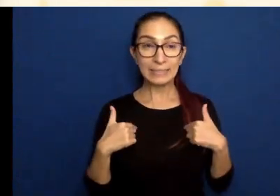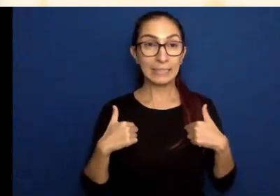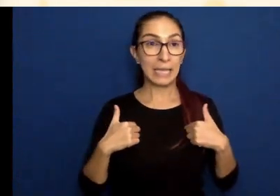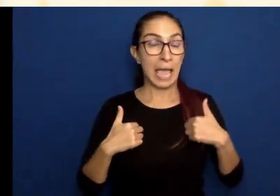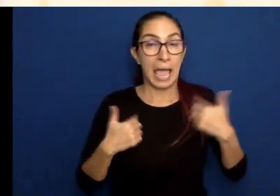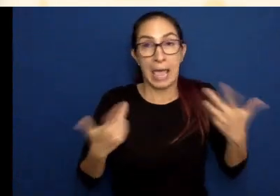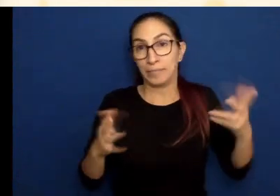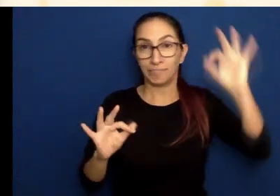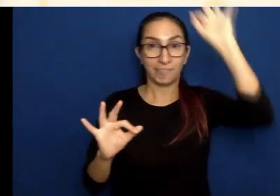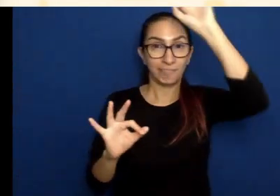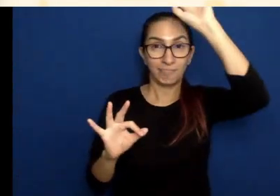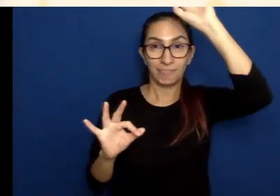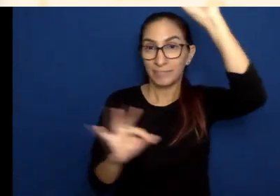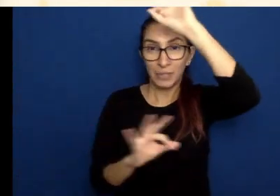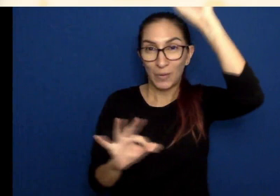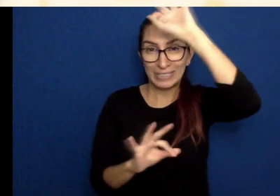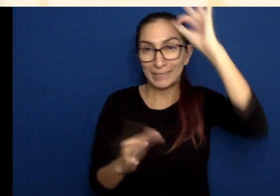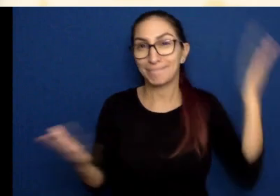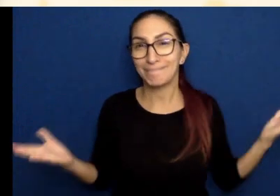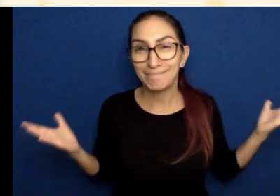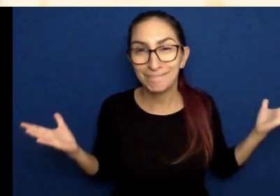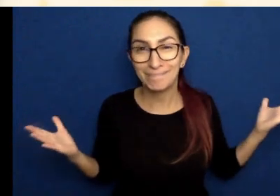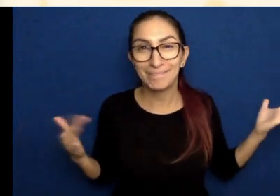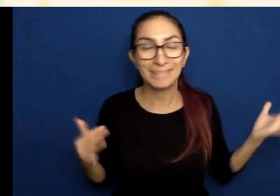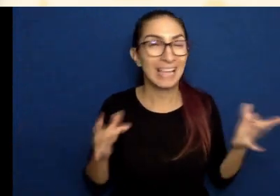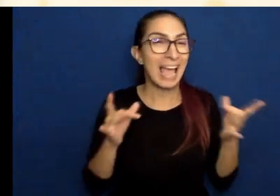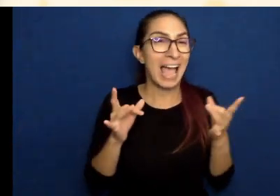I hate to end on a question that I can't answer,